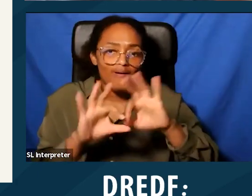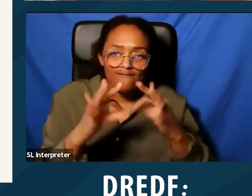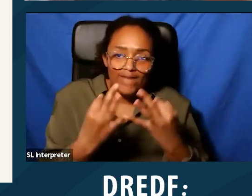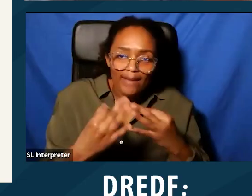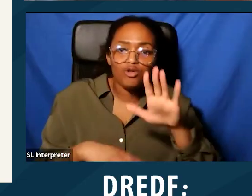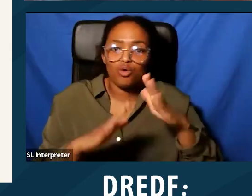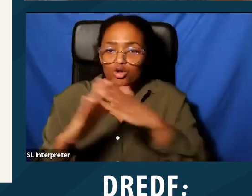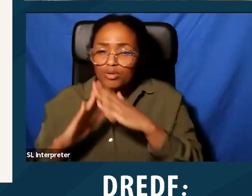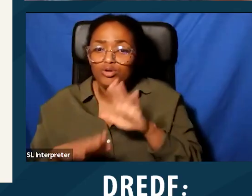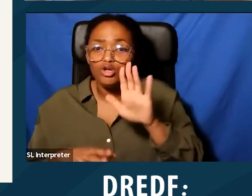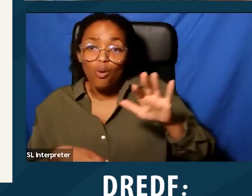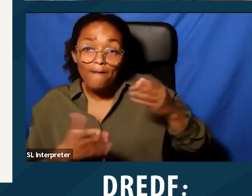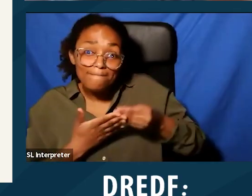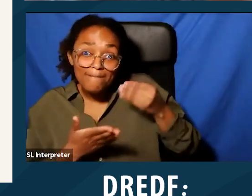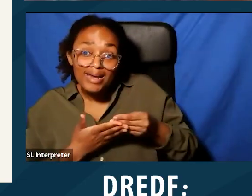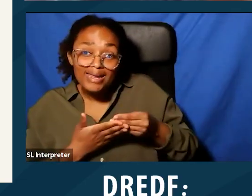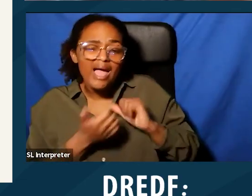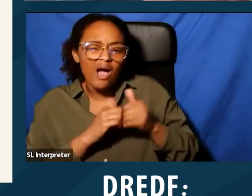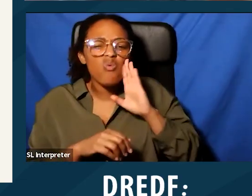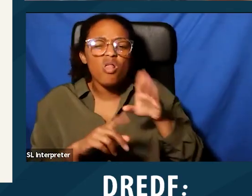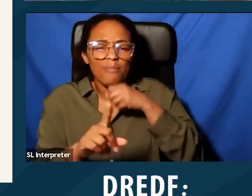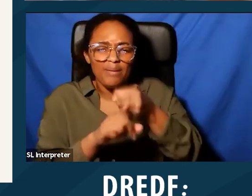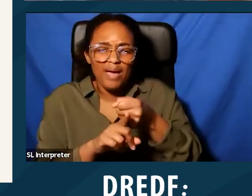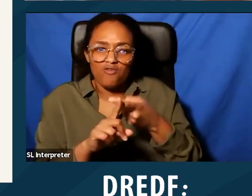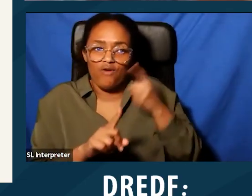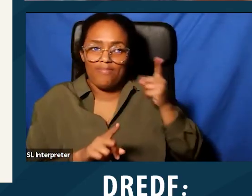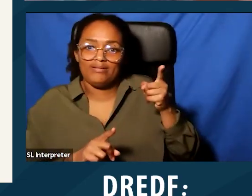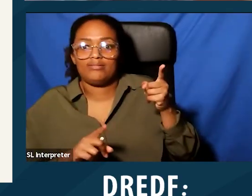And you'll have a great e‑mail directed to your Attorney General.